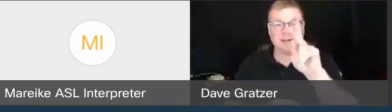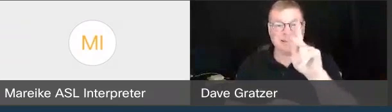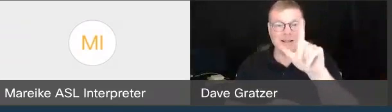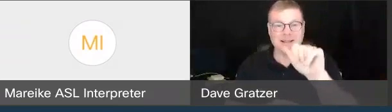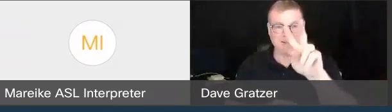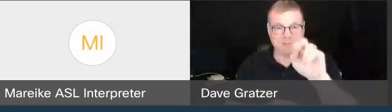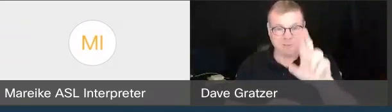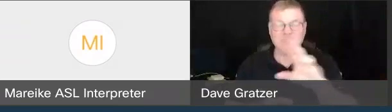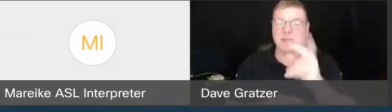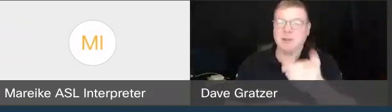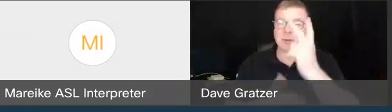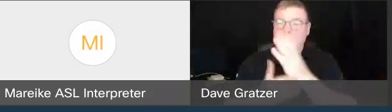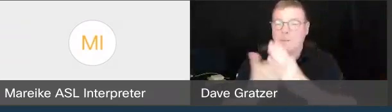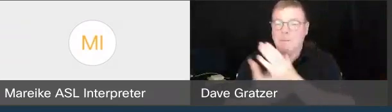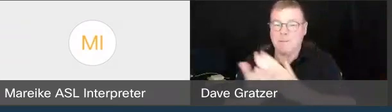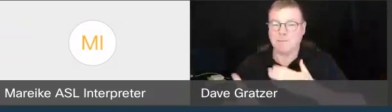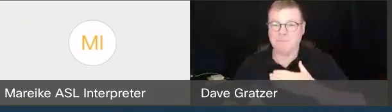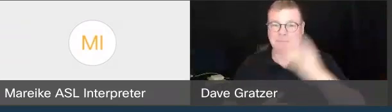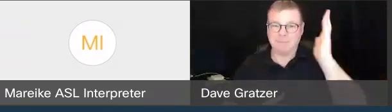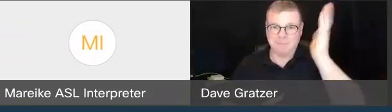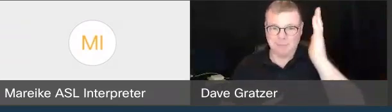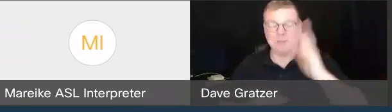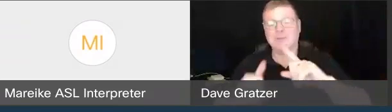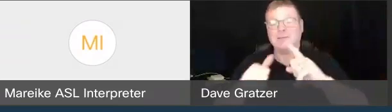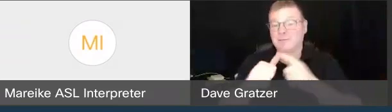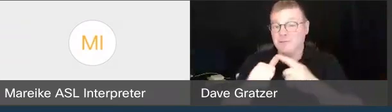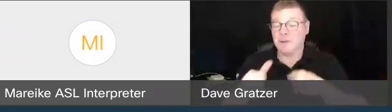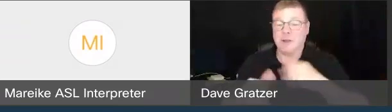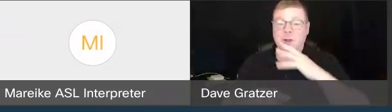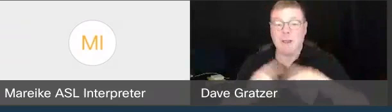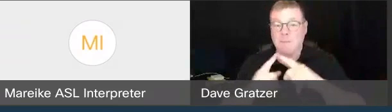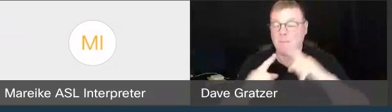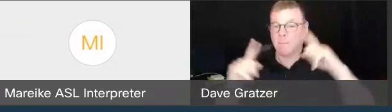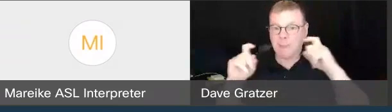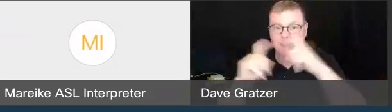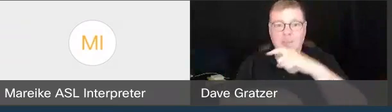parts to my presentation, really, the first I'll talk about the complex needs of justice involved